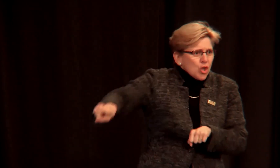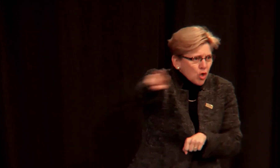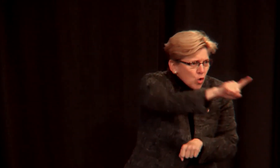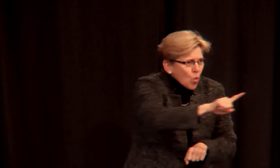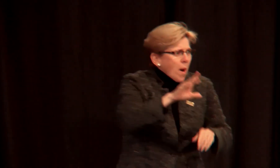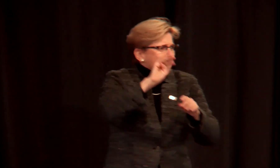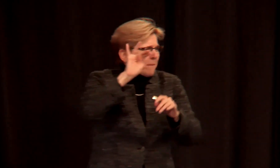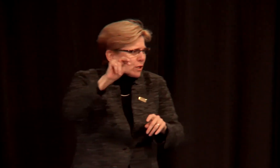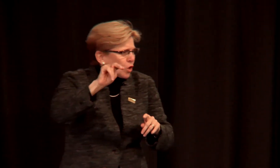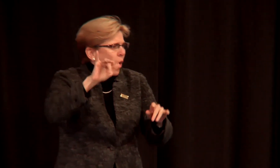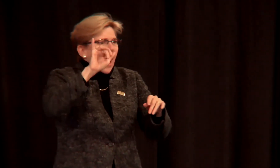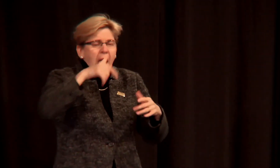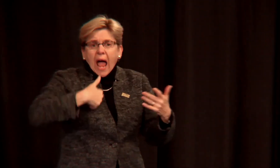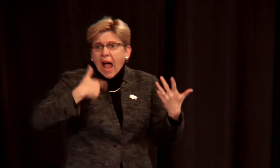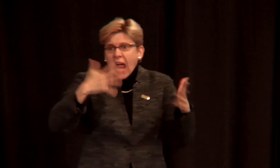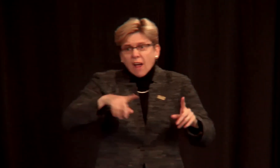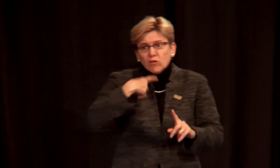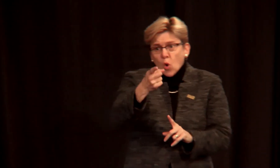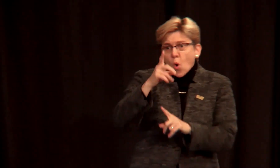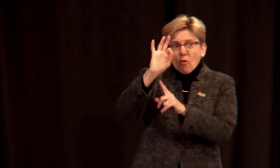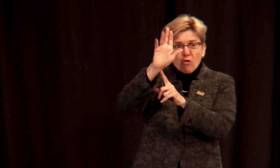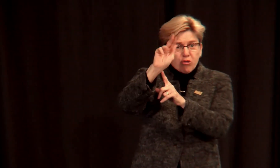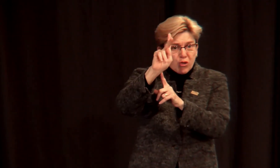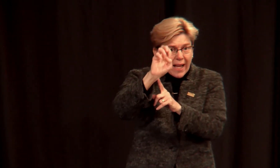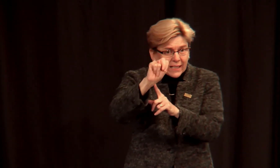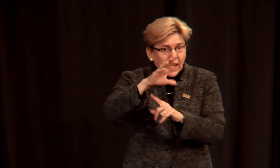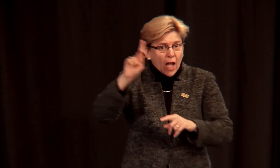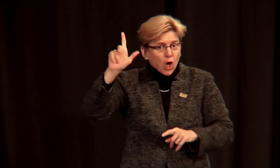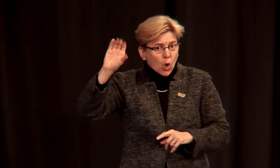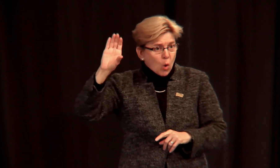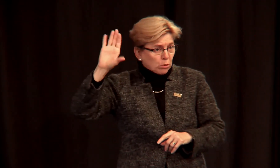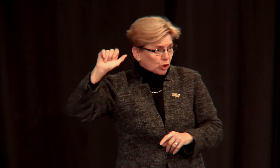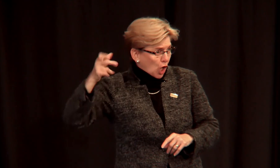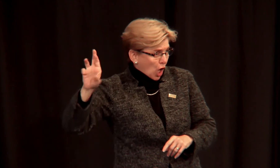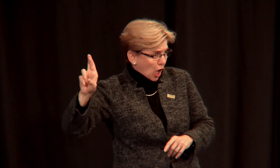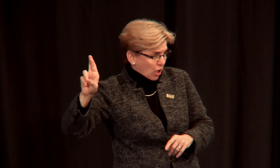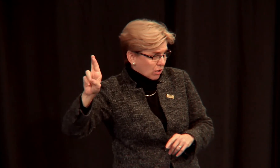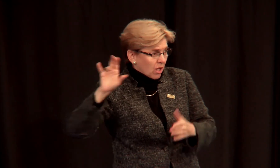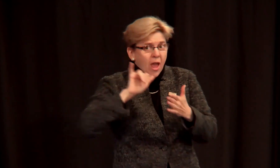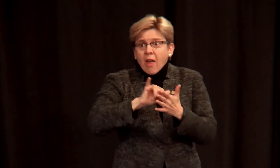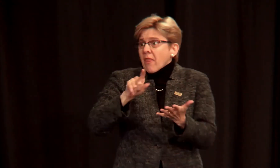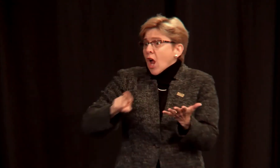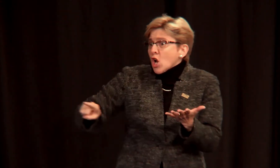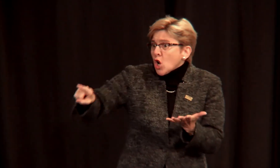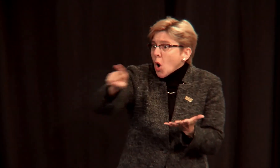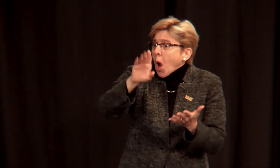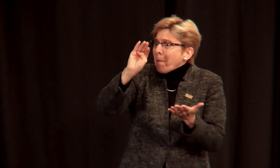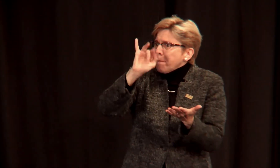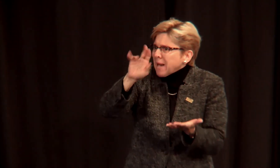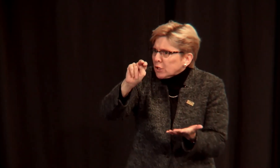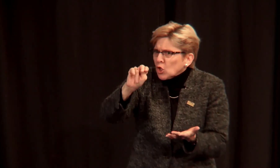You in Minnesota and I've told Franken and Klobuchar this that you in Minnesota